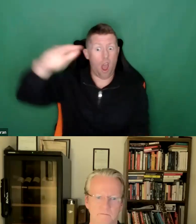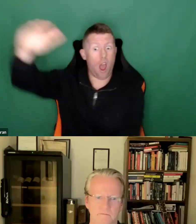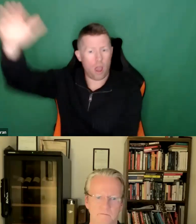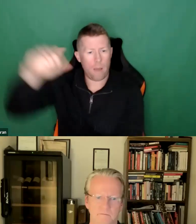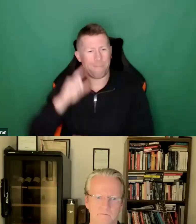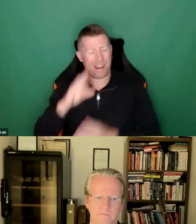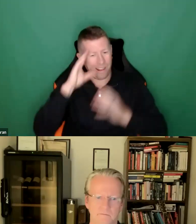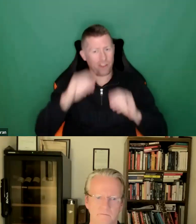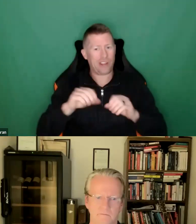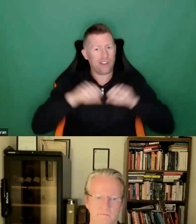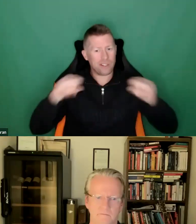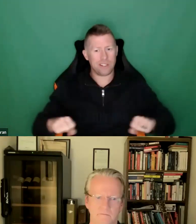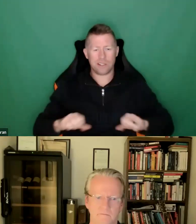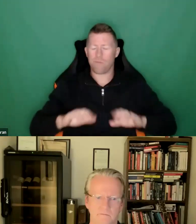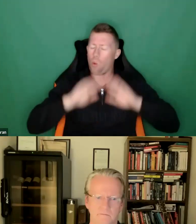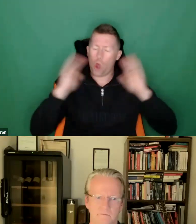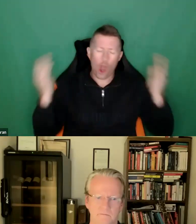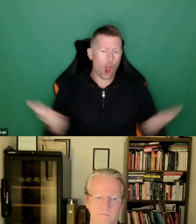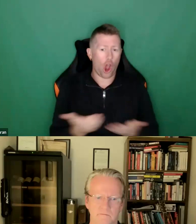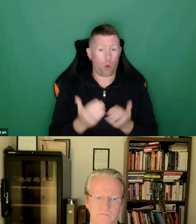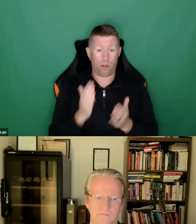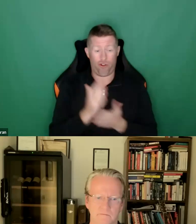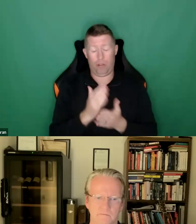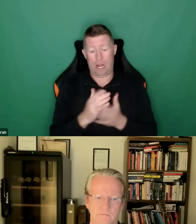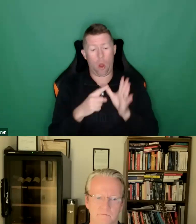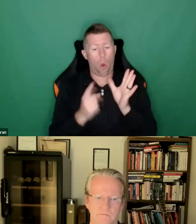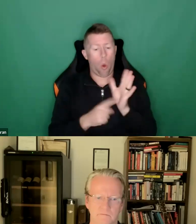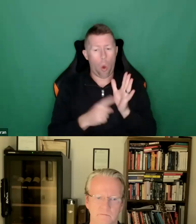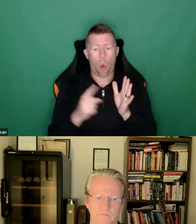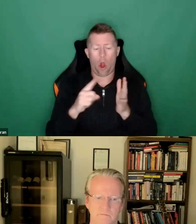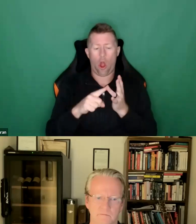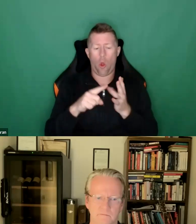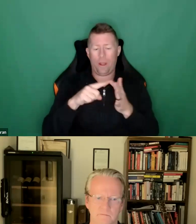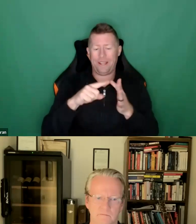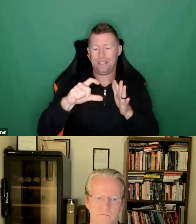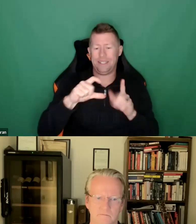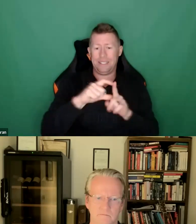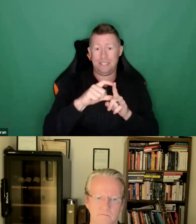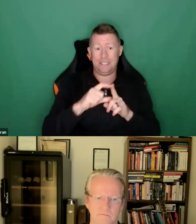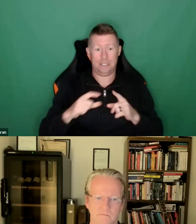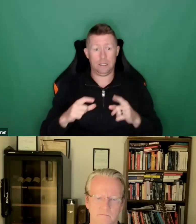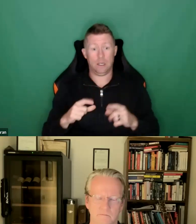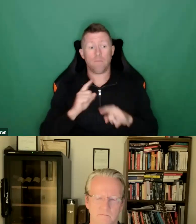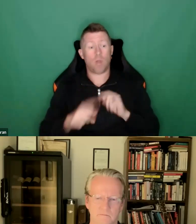we actually pay more per capita for children as they get older as a poll to -- as opposed to